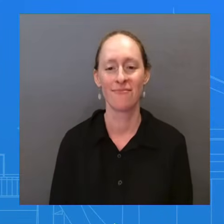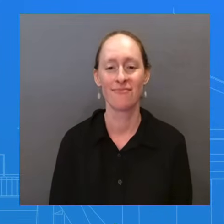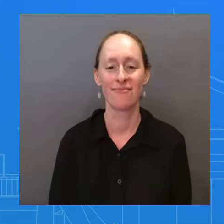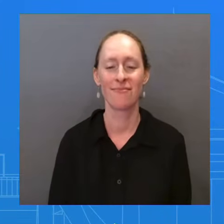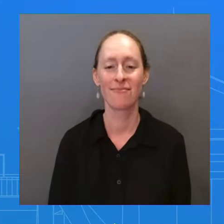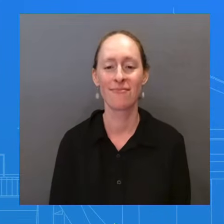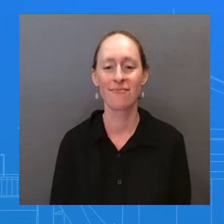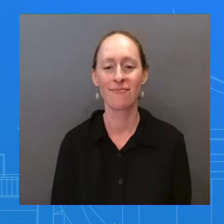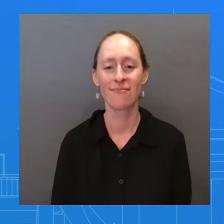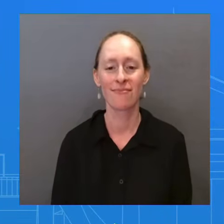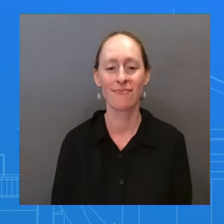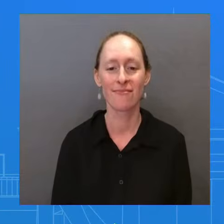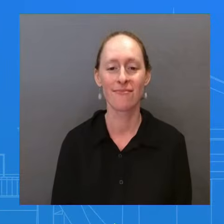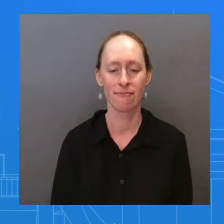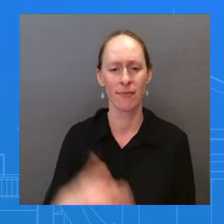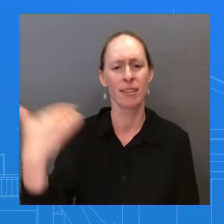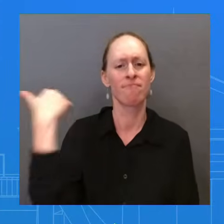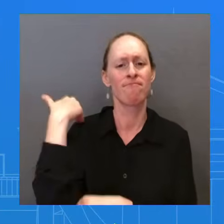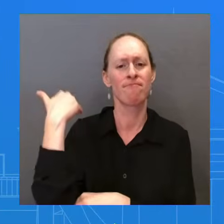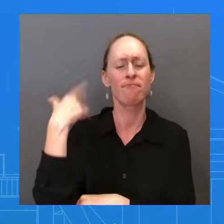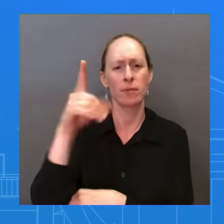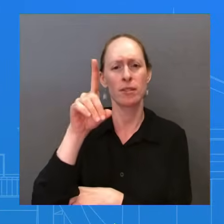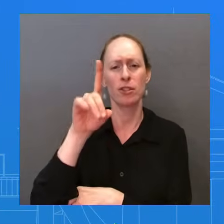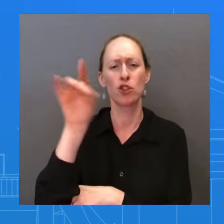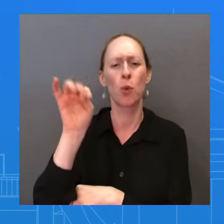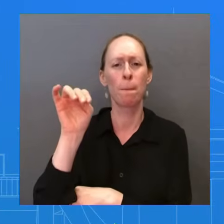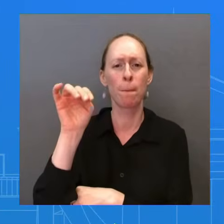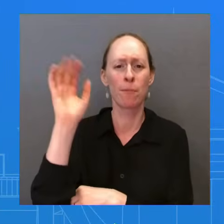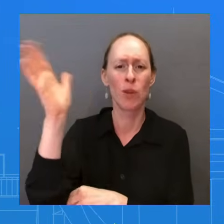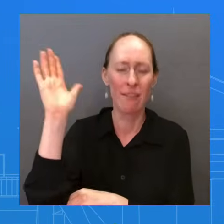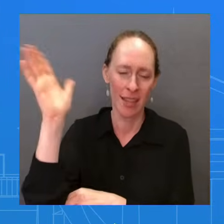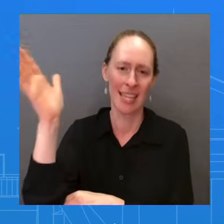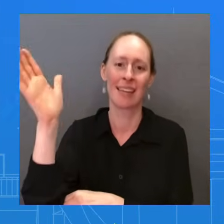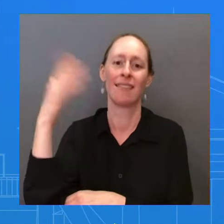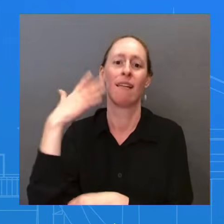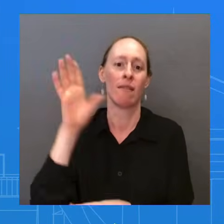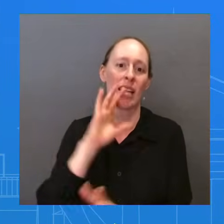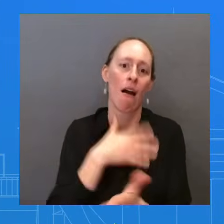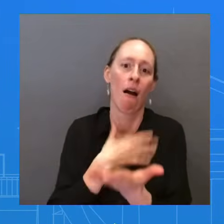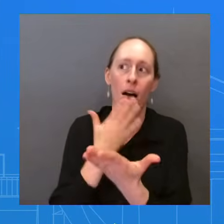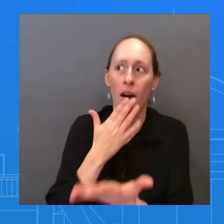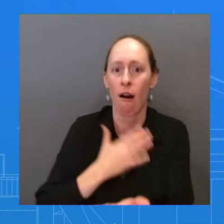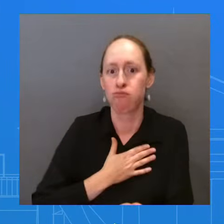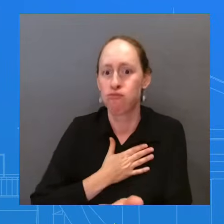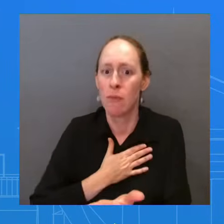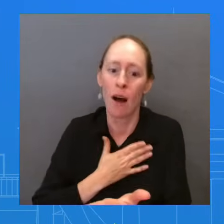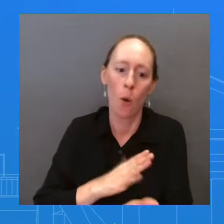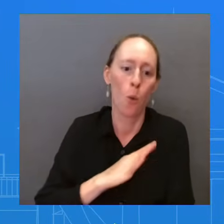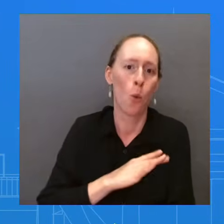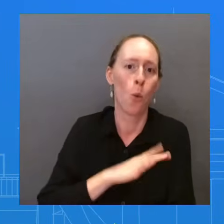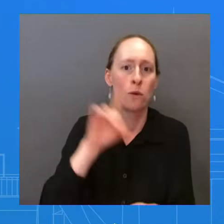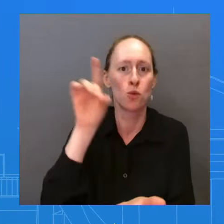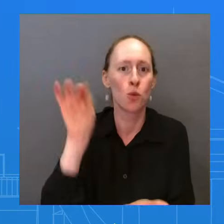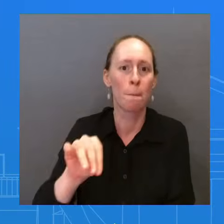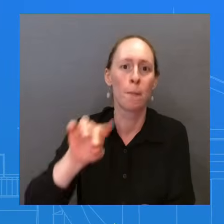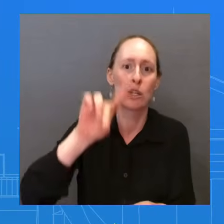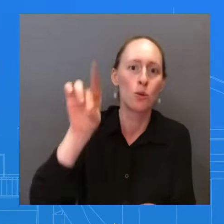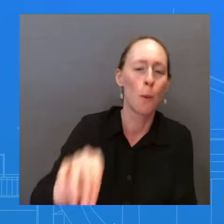that you conduct those Zoom briefings. What's puzzling to me, and I suspect others, is that those briefings are not transcribed